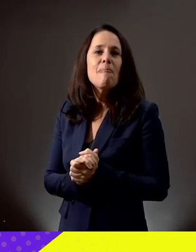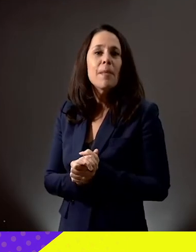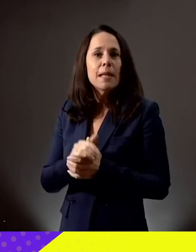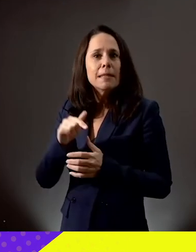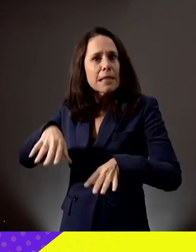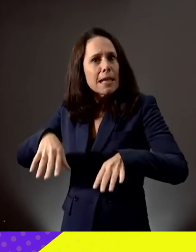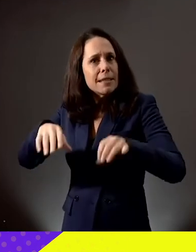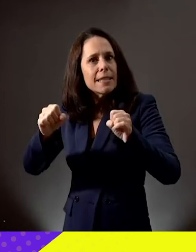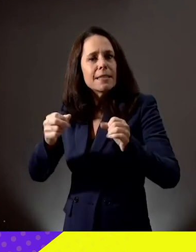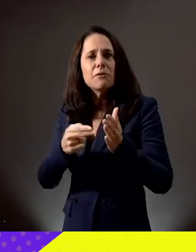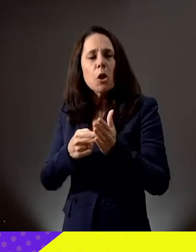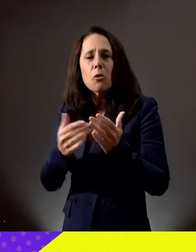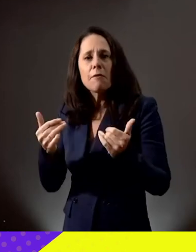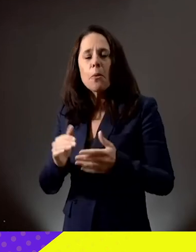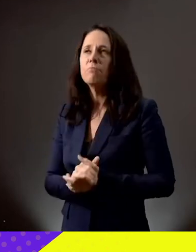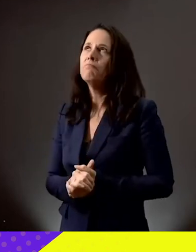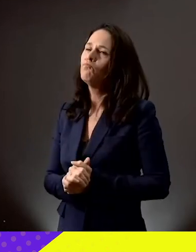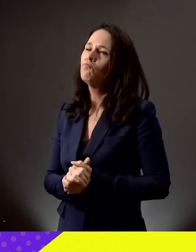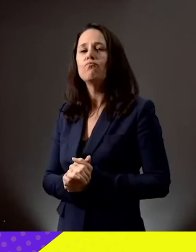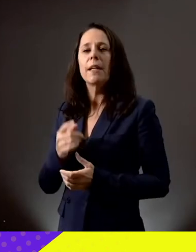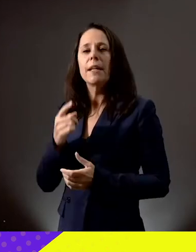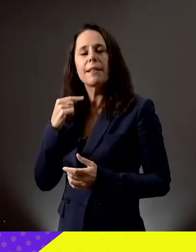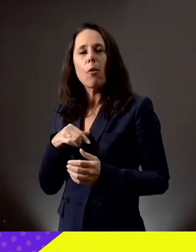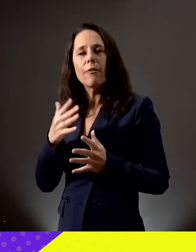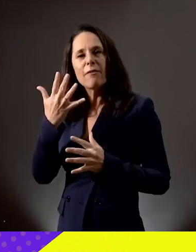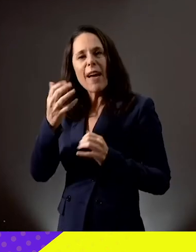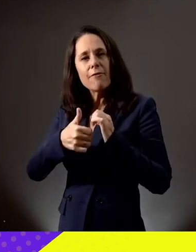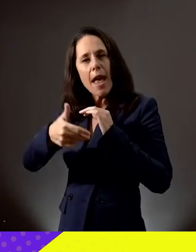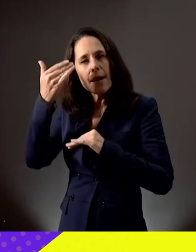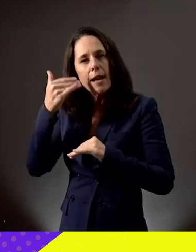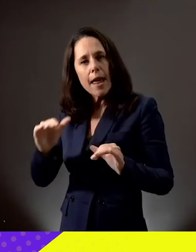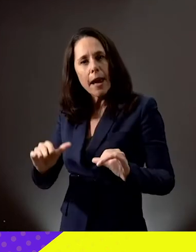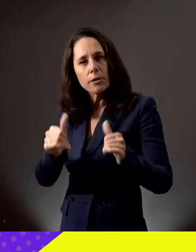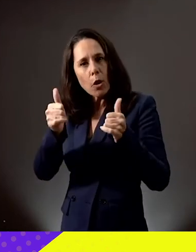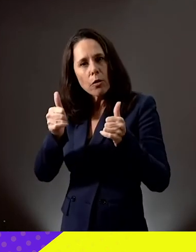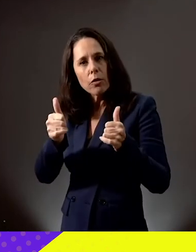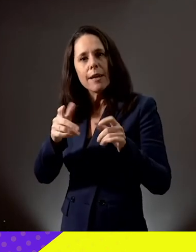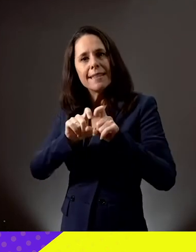About five years ago, we started with the so-called MKB Werkoffensief.